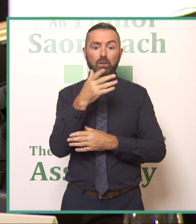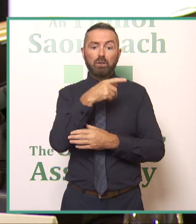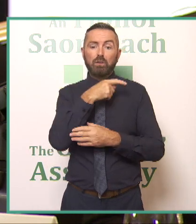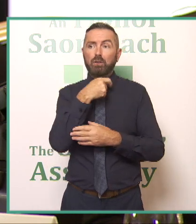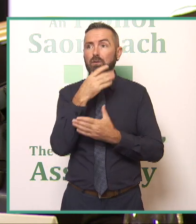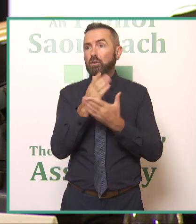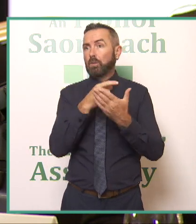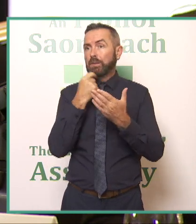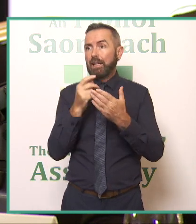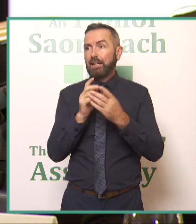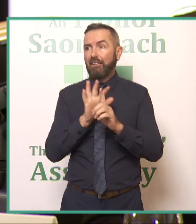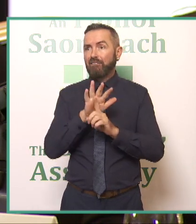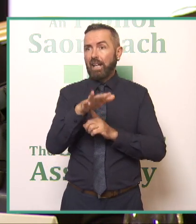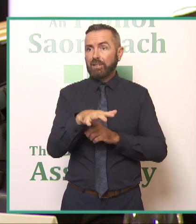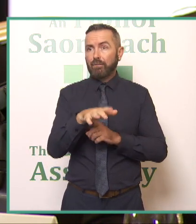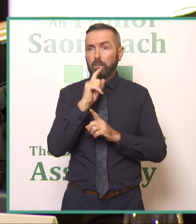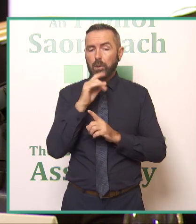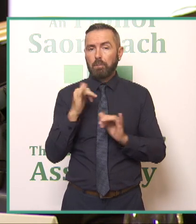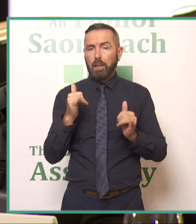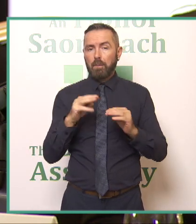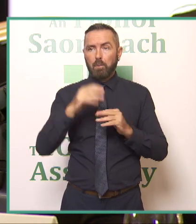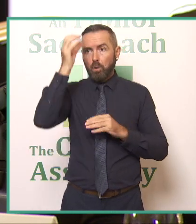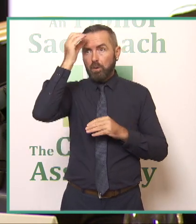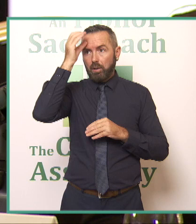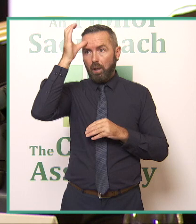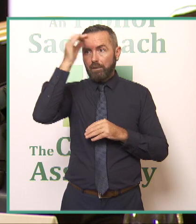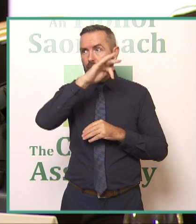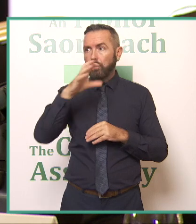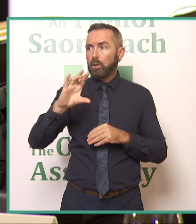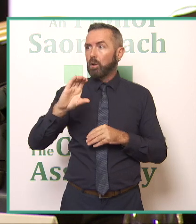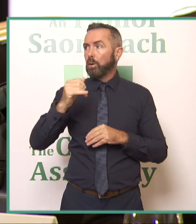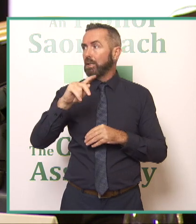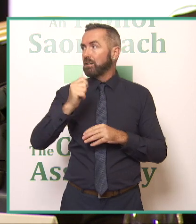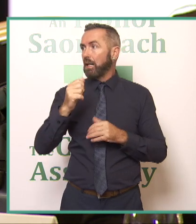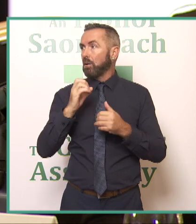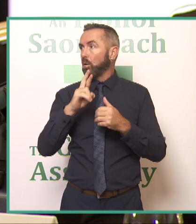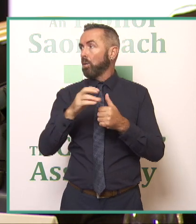but I mean perhaps there could be more knowledge from wheelchair as well or other speakers before